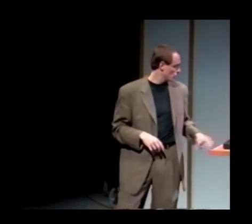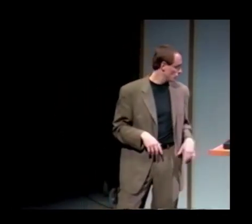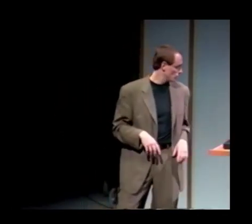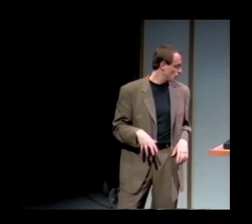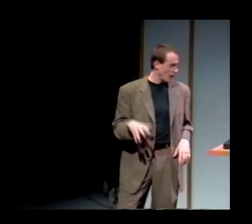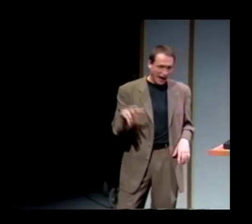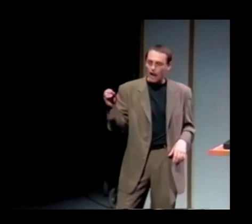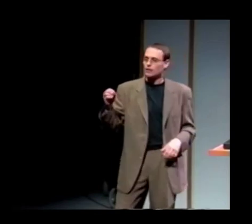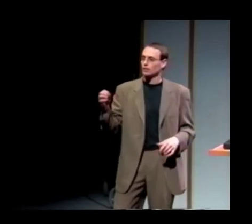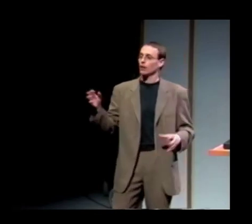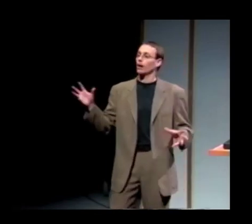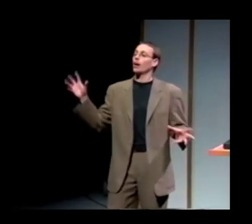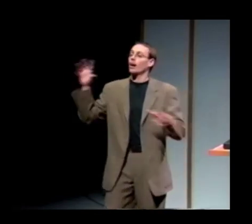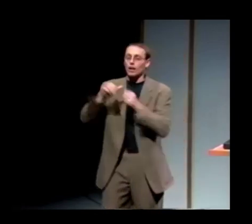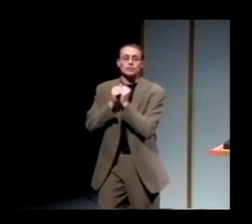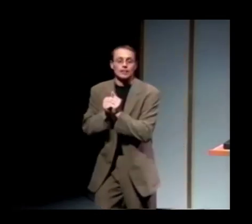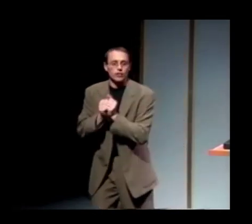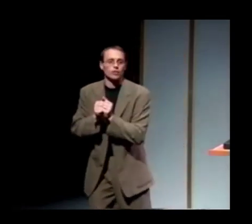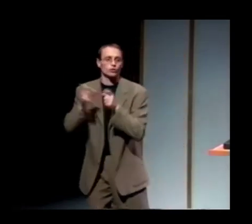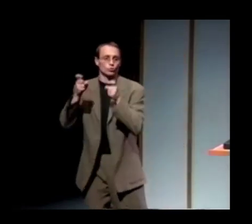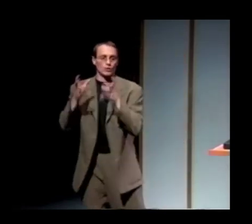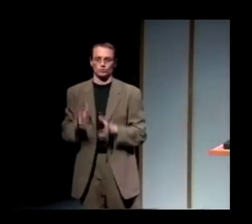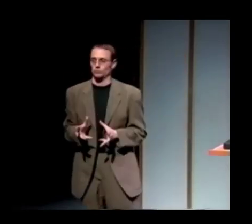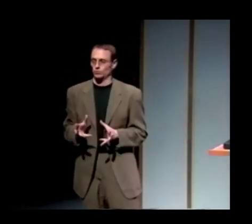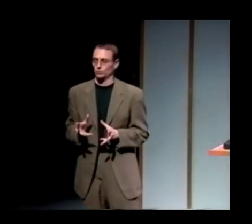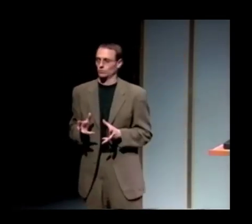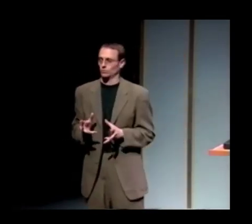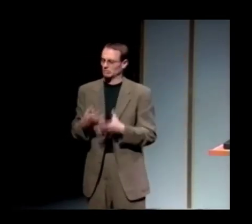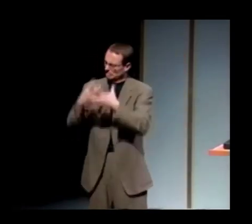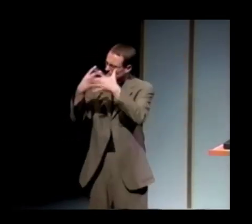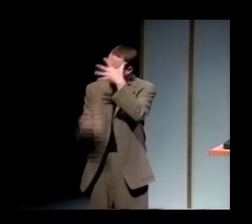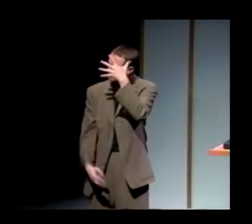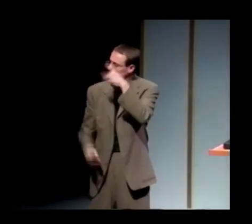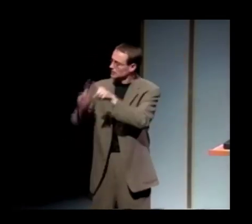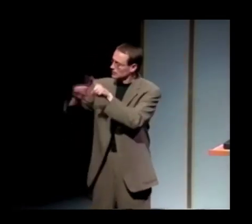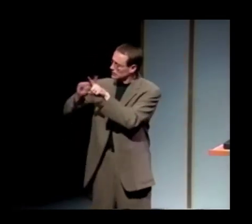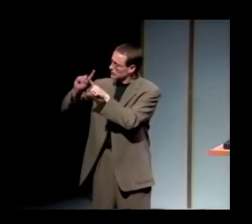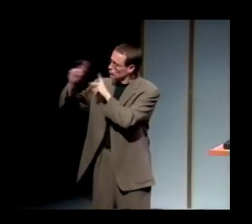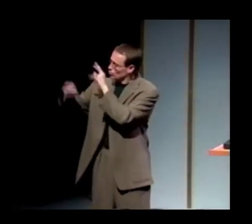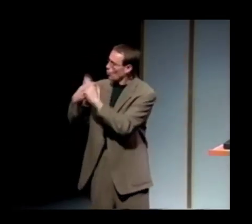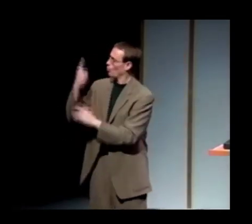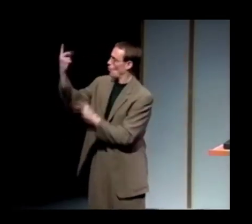THE SHOTS ARE GOING TO BE AND ALSO ALTOGETHER THEY ARE THE DIRECTOR.